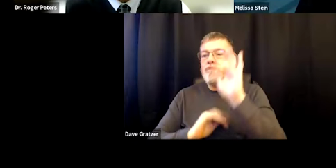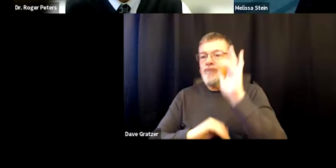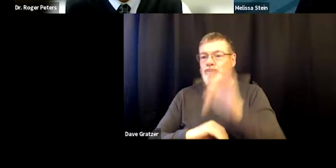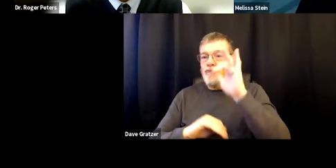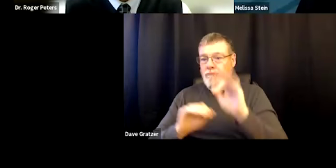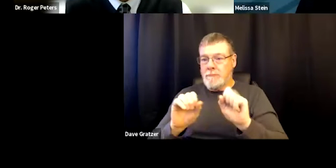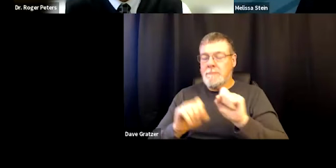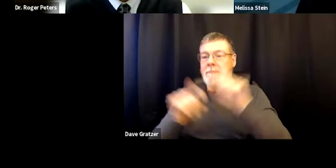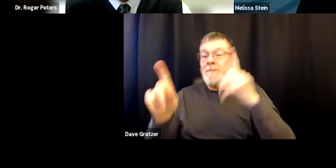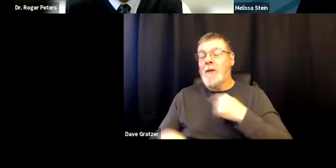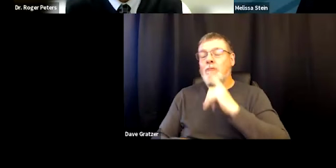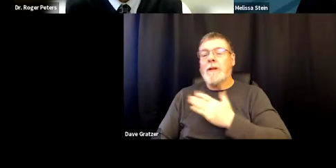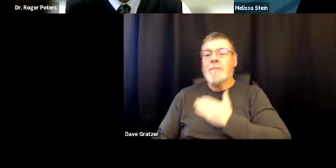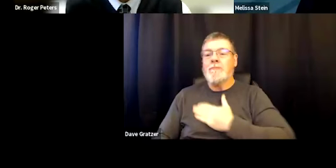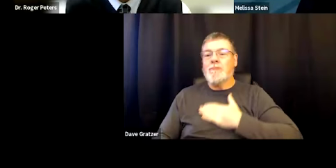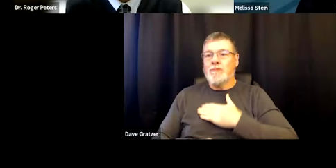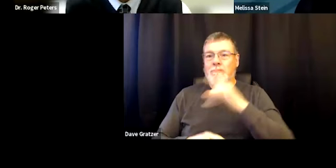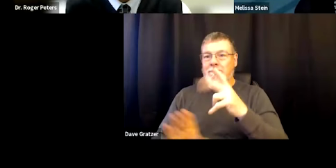and we really appreciate you participating in those polls.